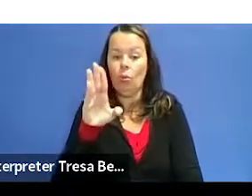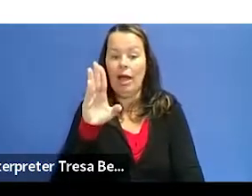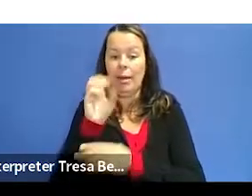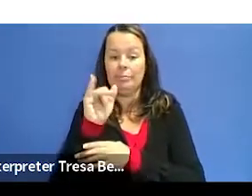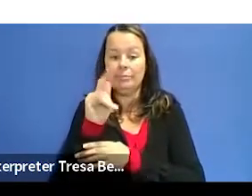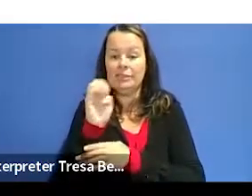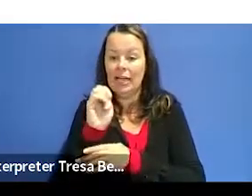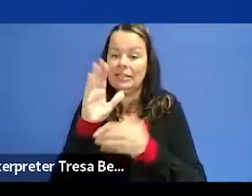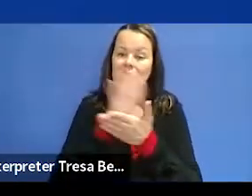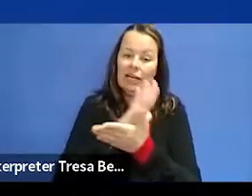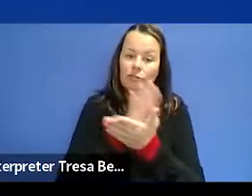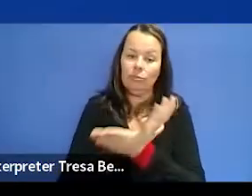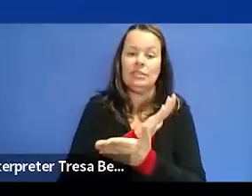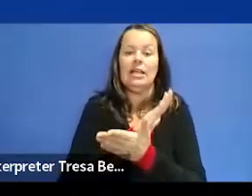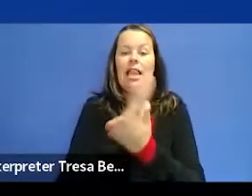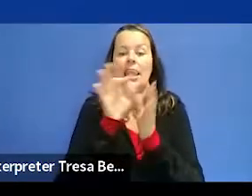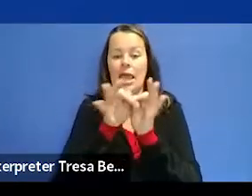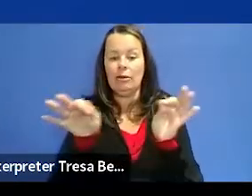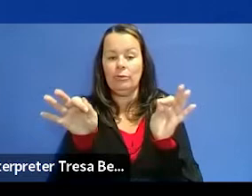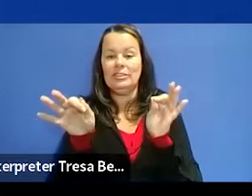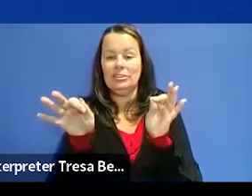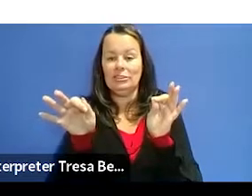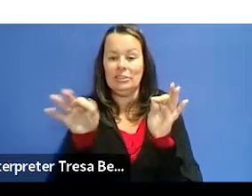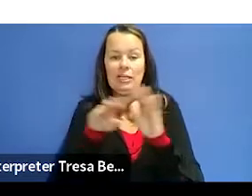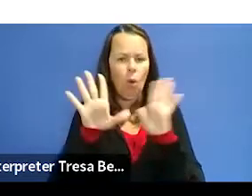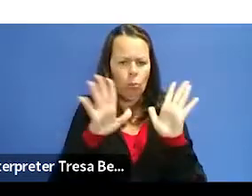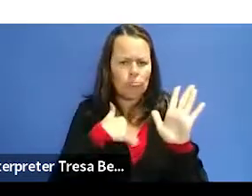This is just great news to hear. Whoops. We're a little fast there.